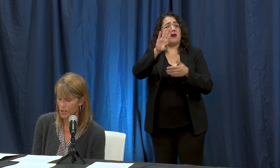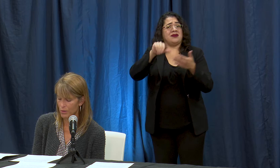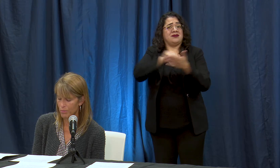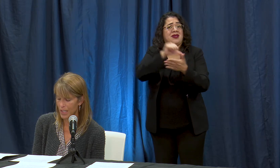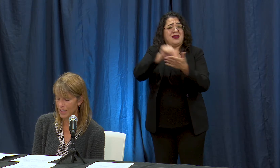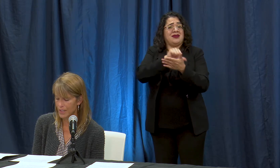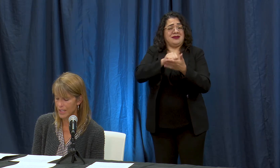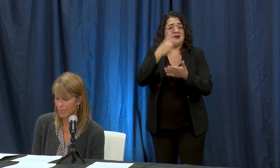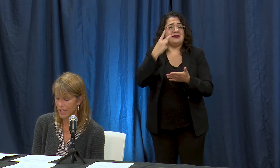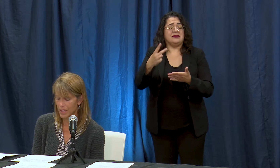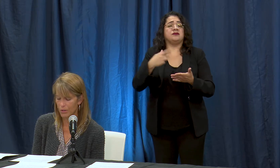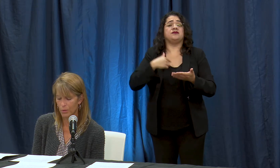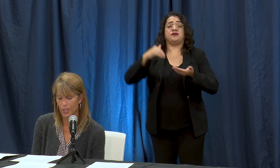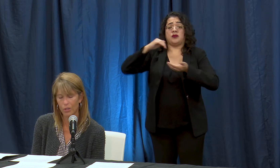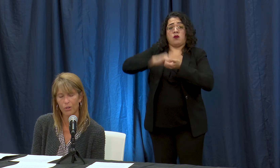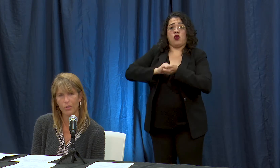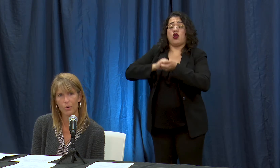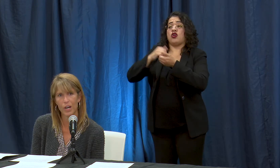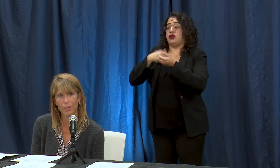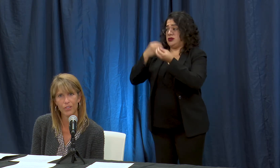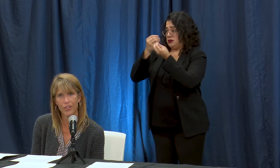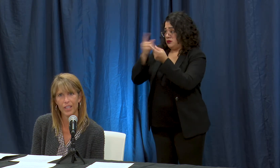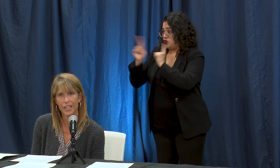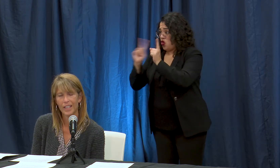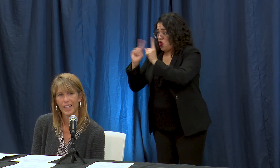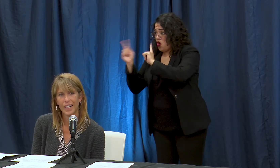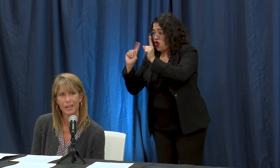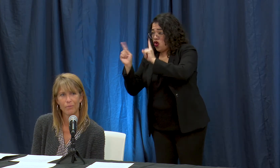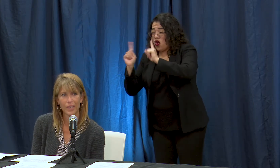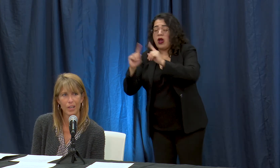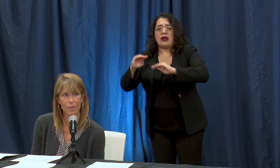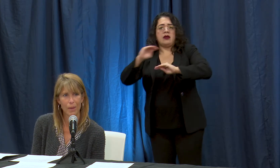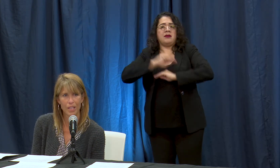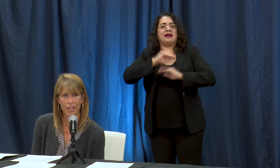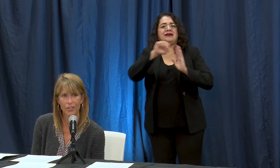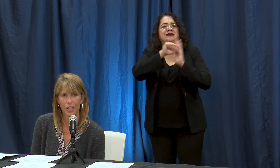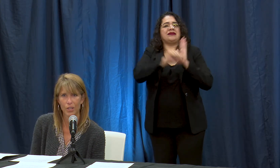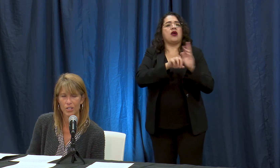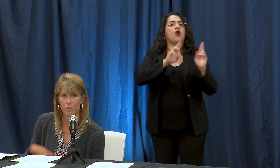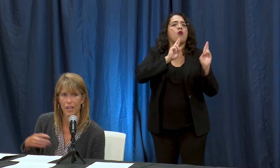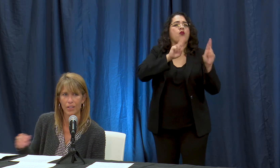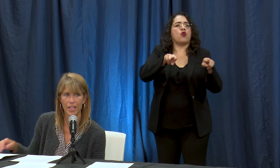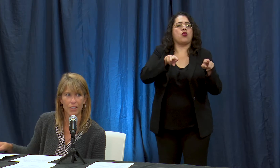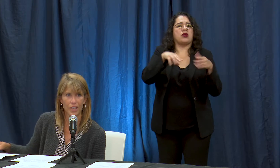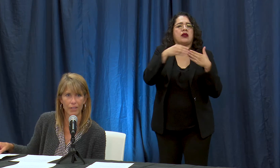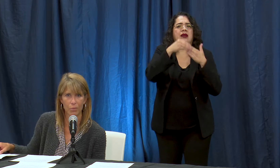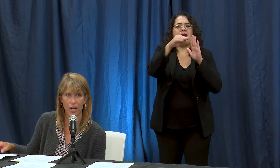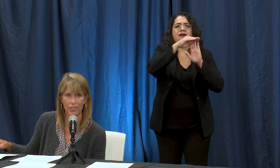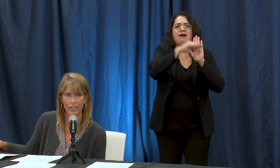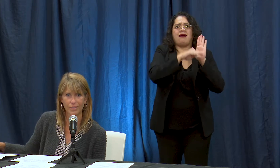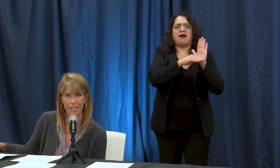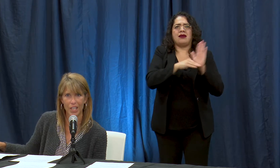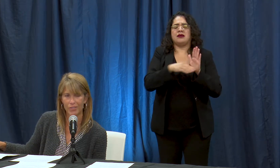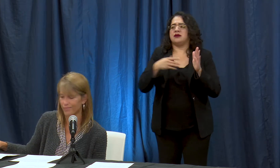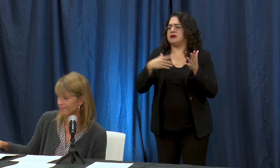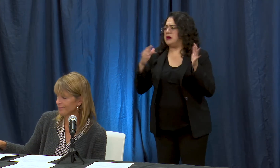we're meeting the state mandated reporting requirements and you know I'm happy to answer any questions about the data or any of the processes, thank you.